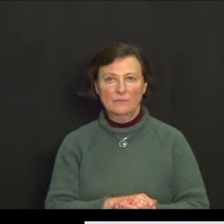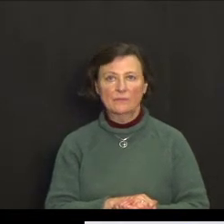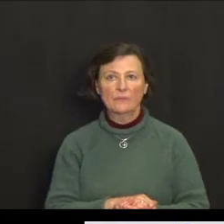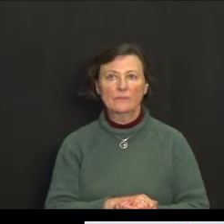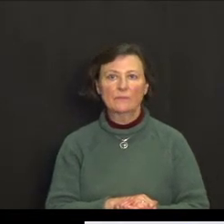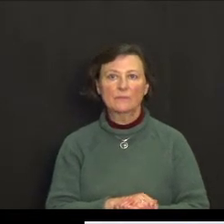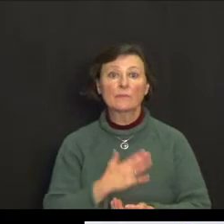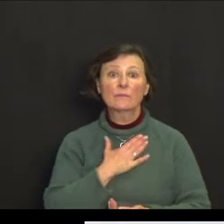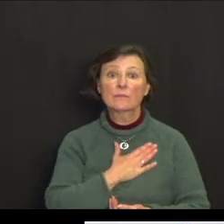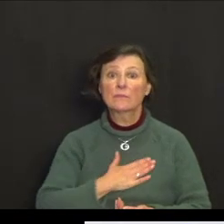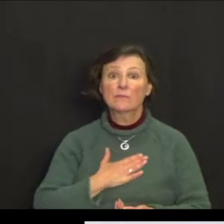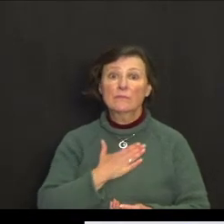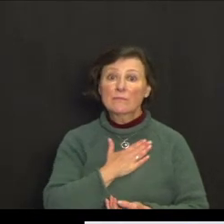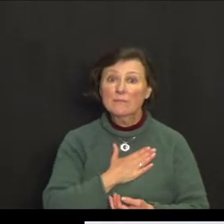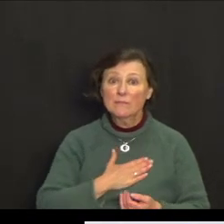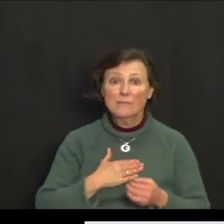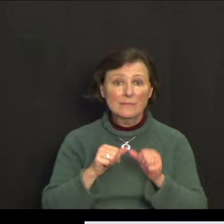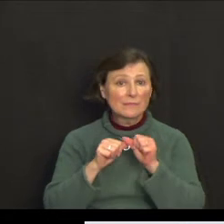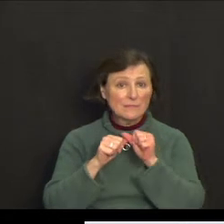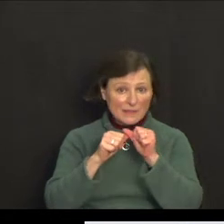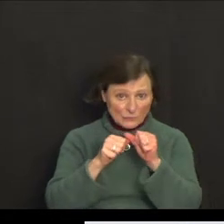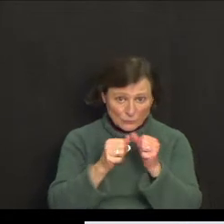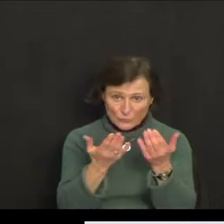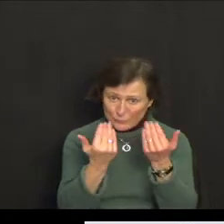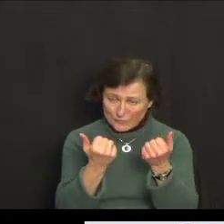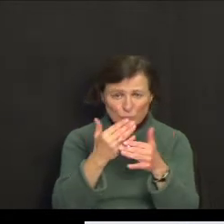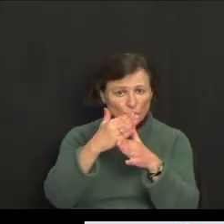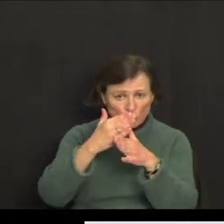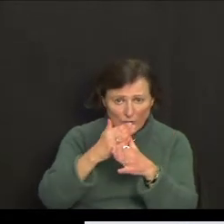Please continue to share your joys and concerns on the website for us.